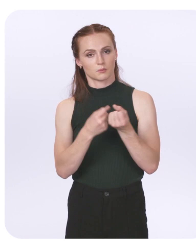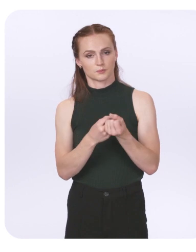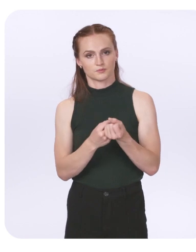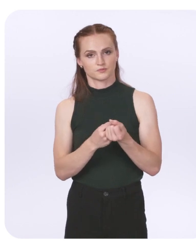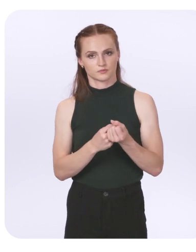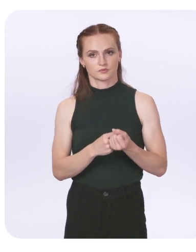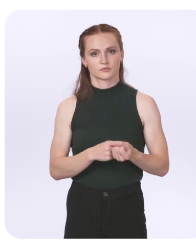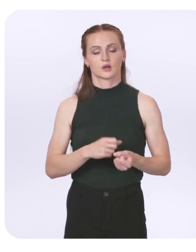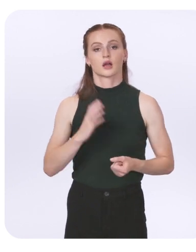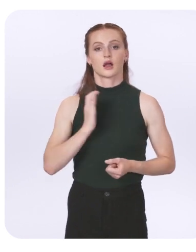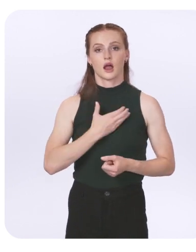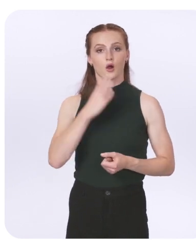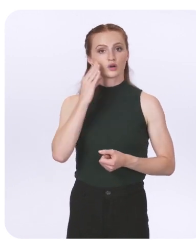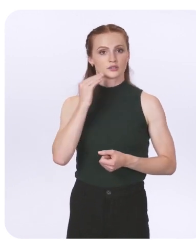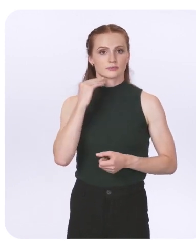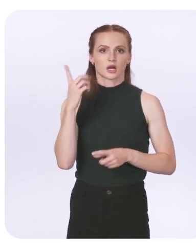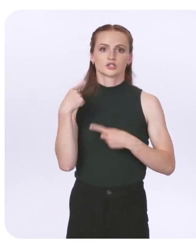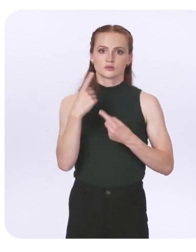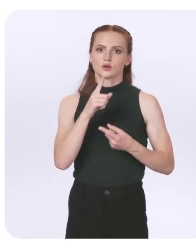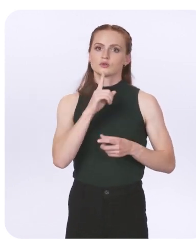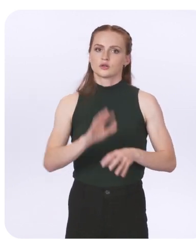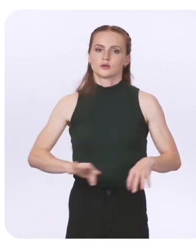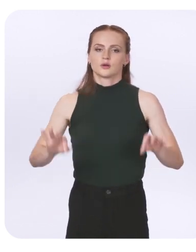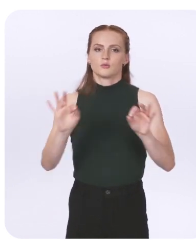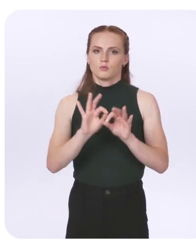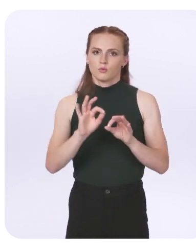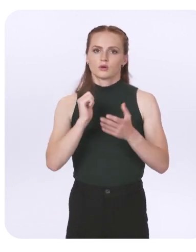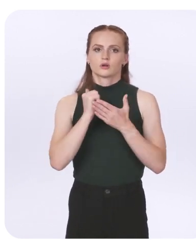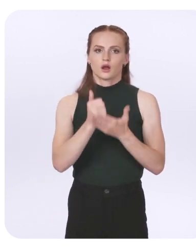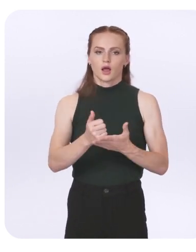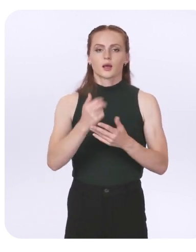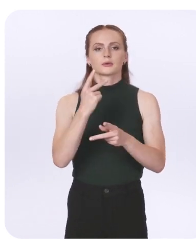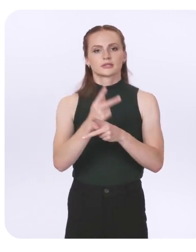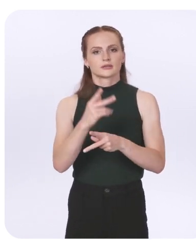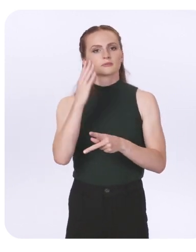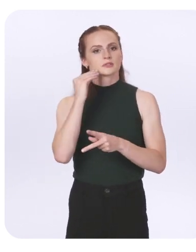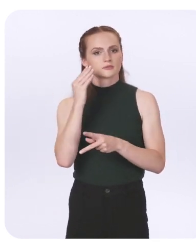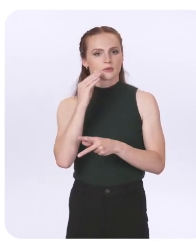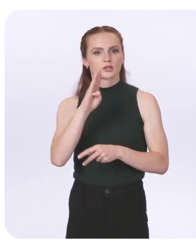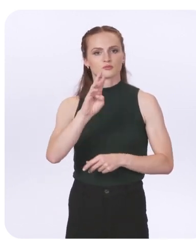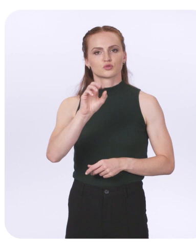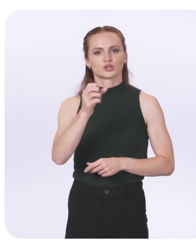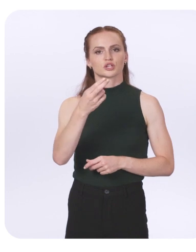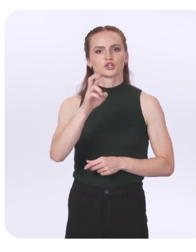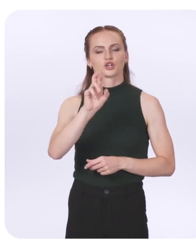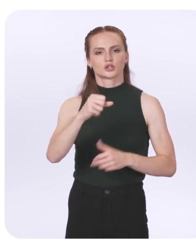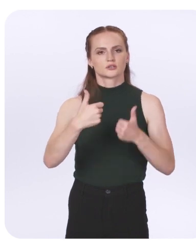in helping keep the experience of playing Breachers online fun and safe.